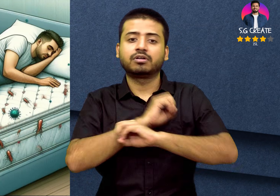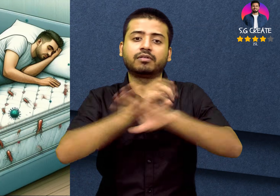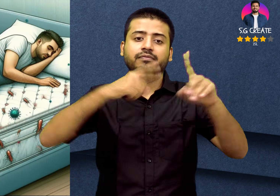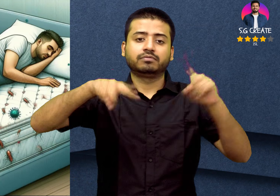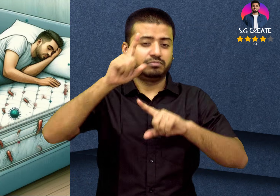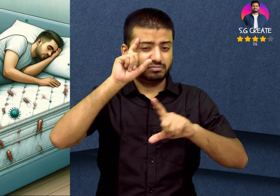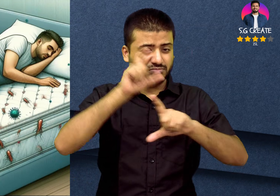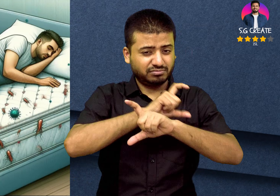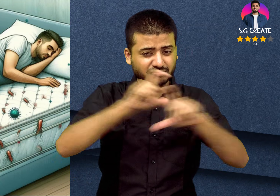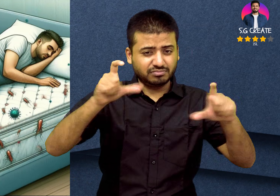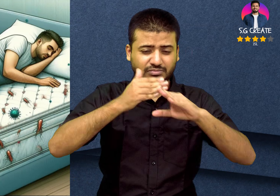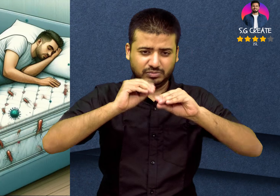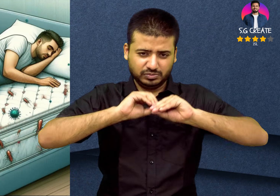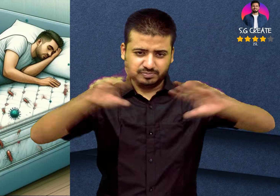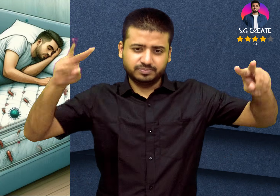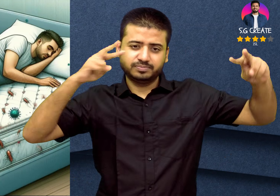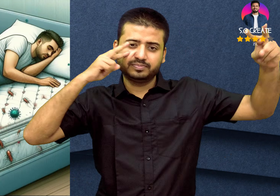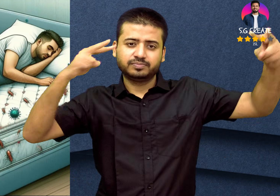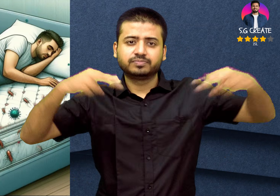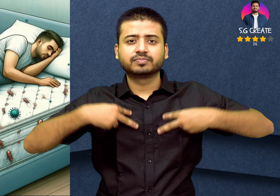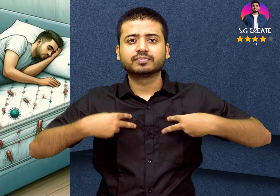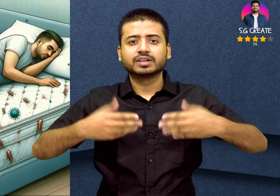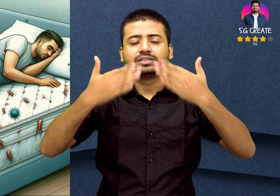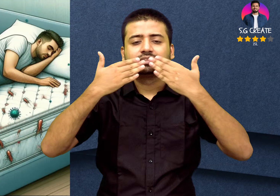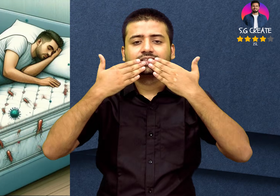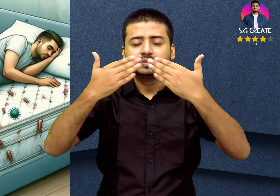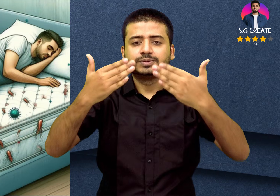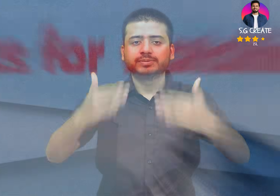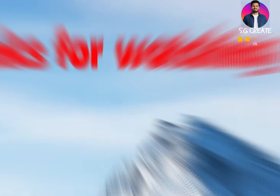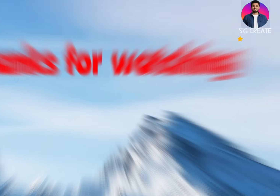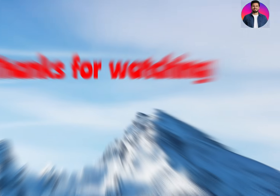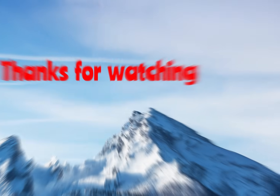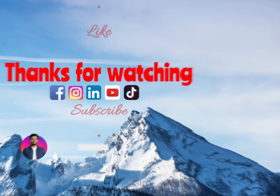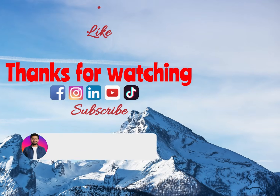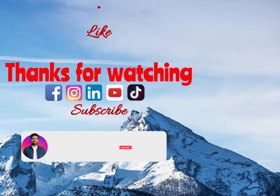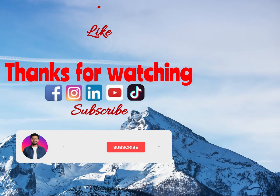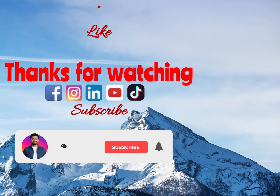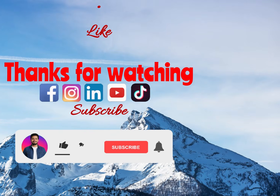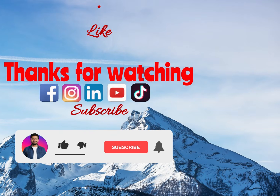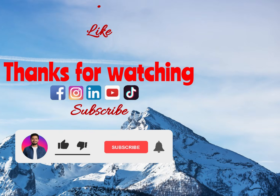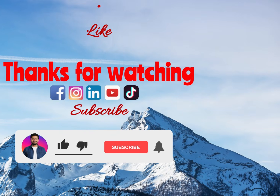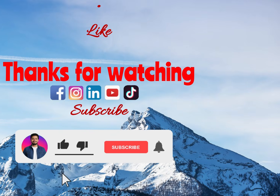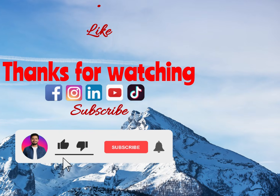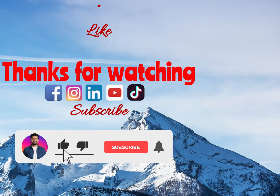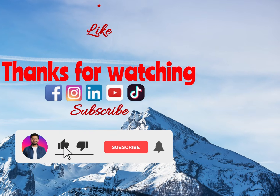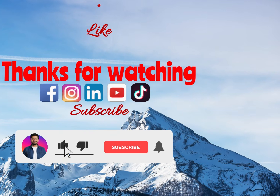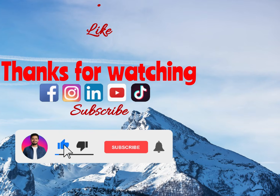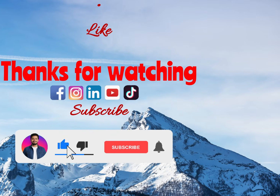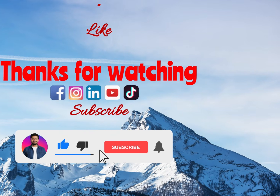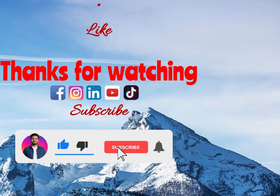causing you to sleep hot and wake up frequently, severely diminishing your time.